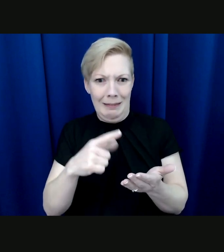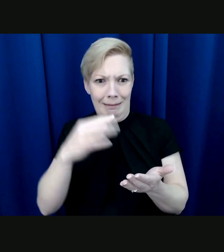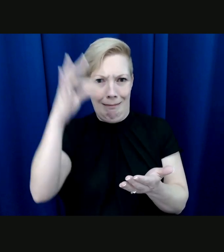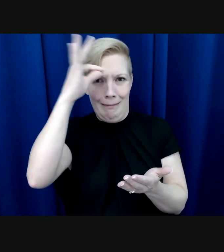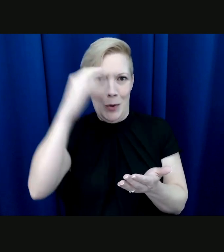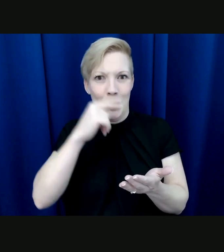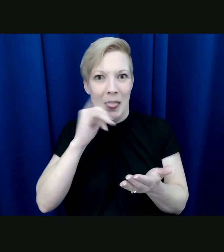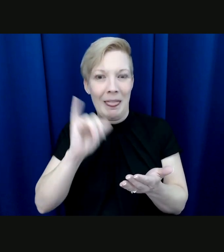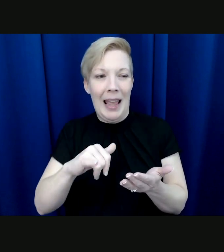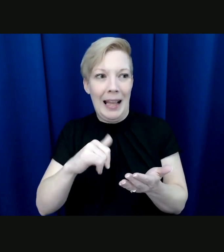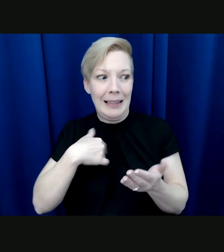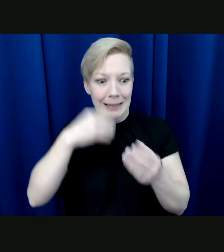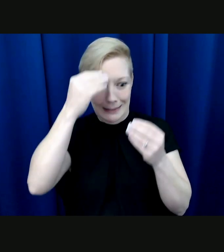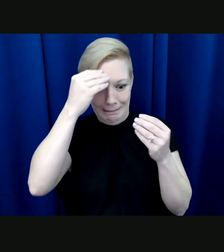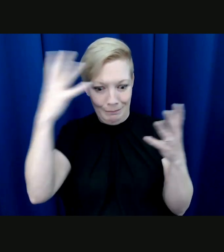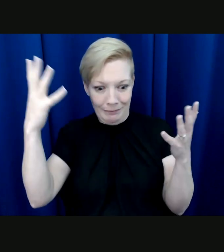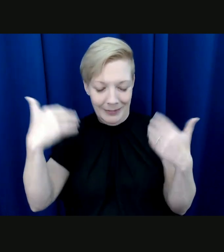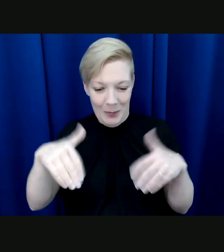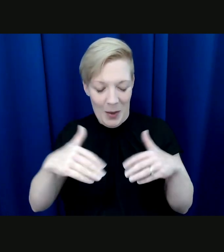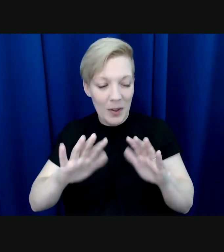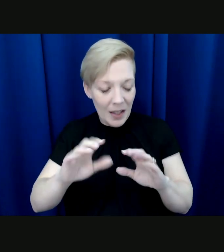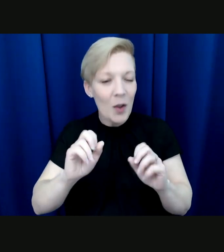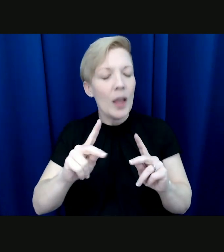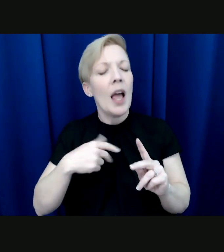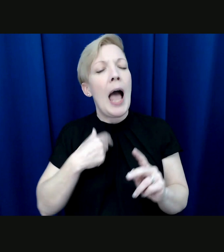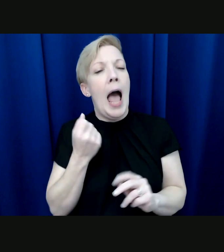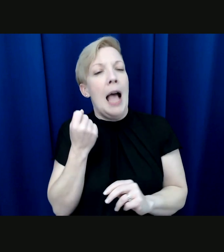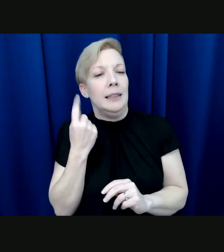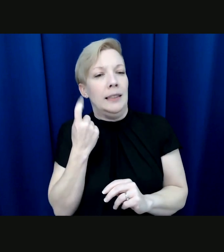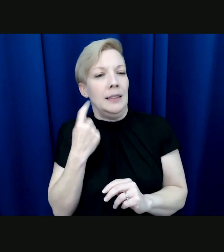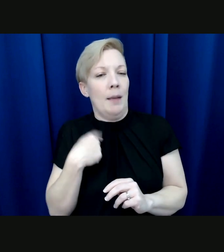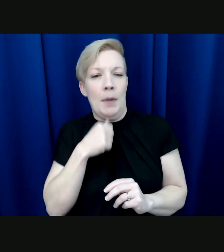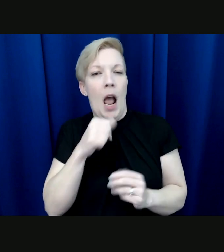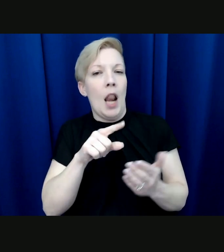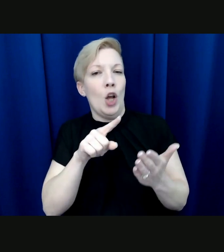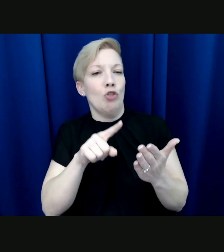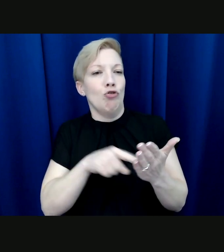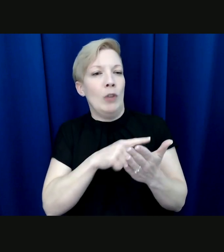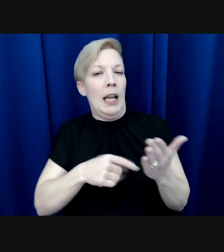I get what they were trying to do. I, I think they were maybe a little heavy handed experiment